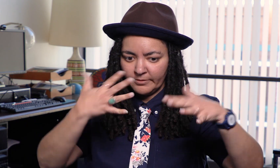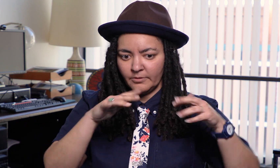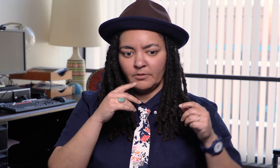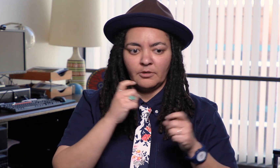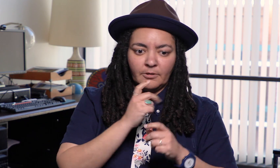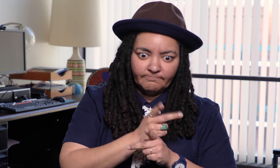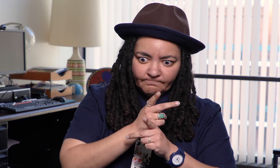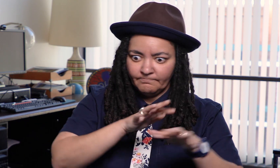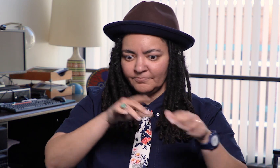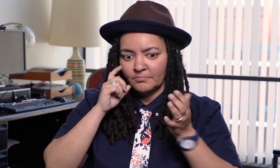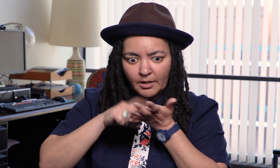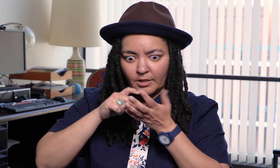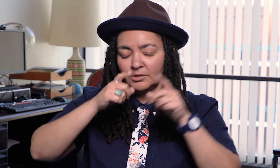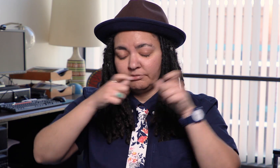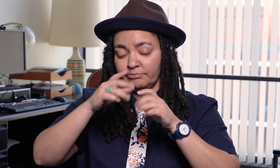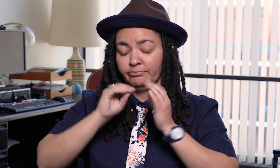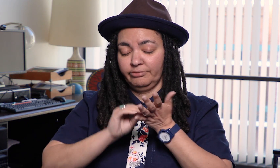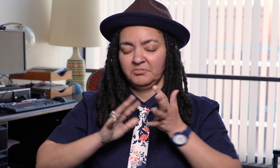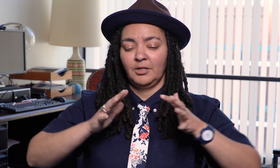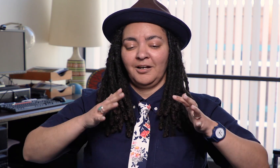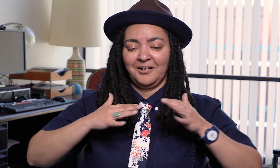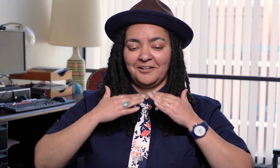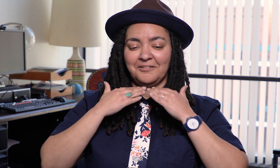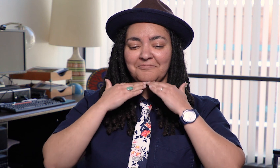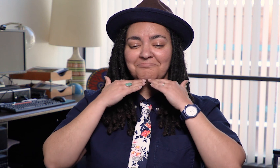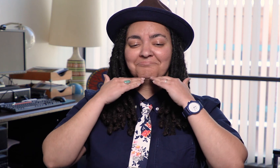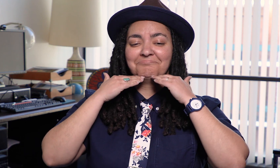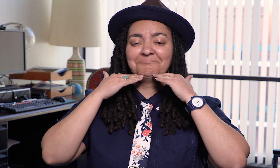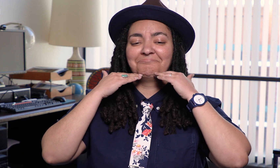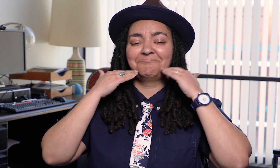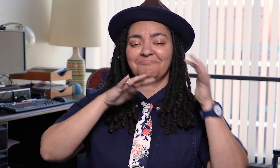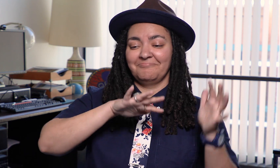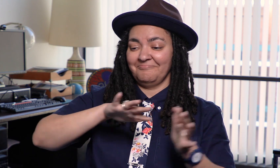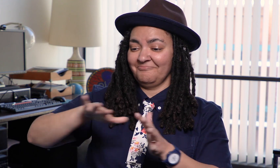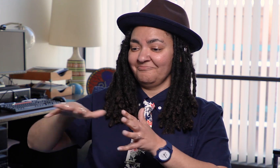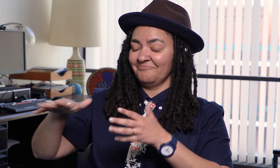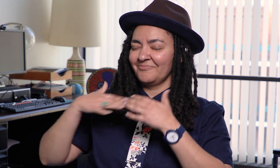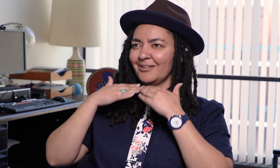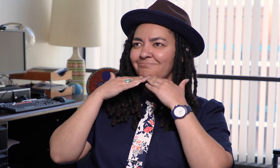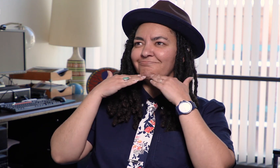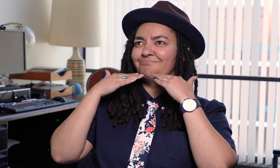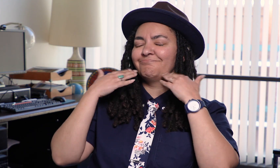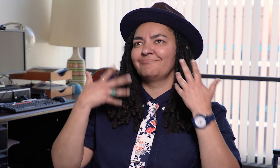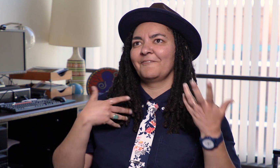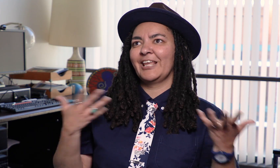taking special care to document each item. At the end of that project, I was burned out.